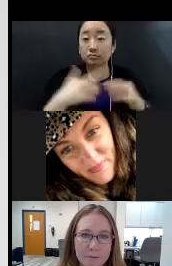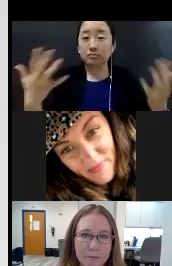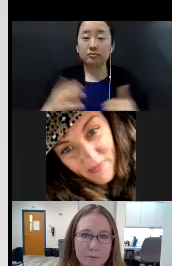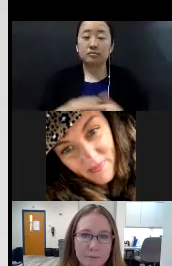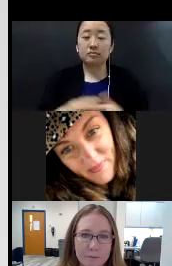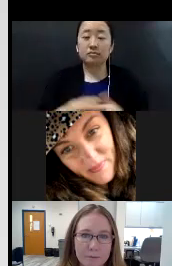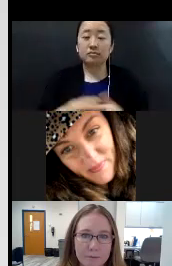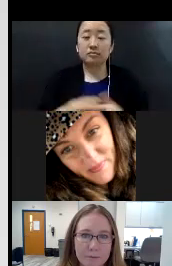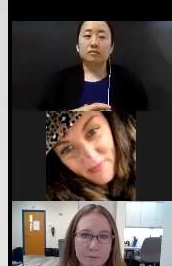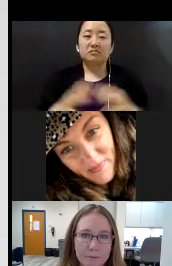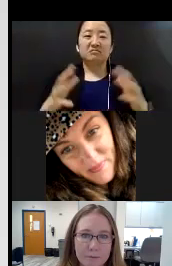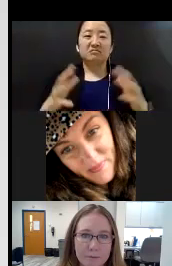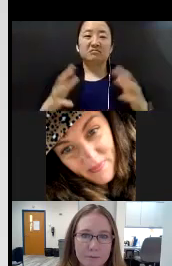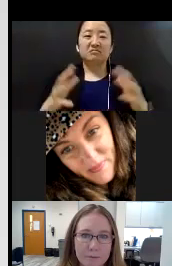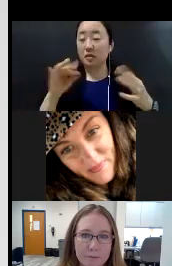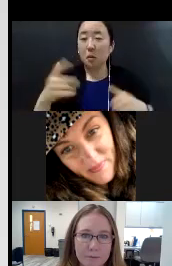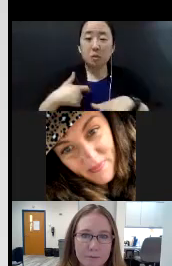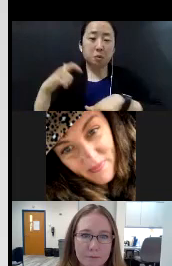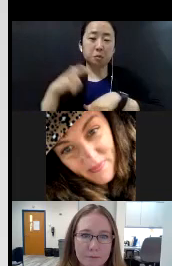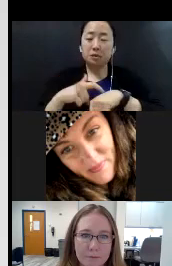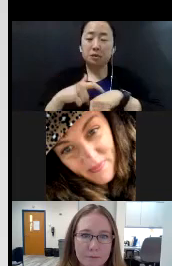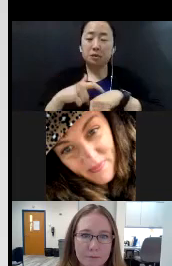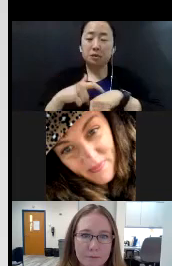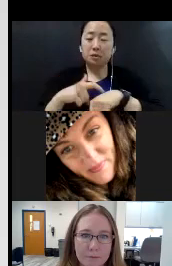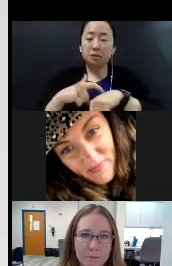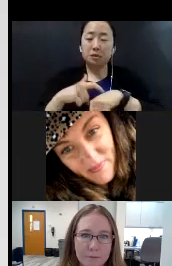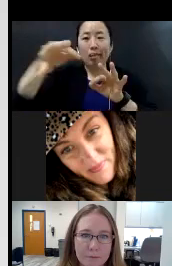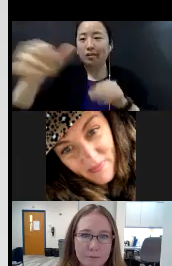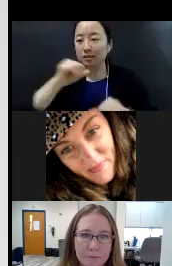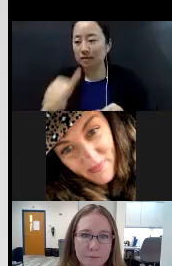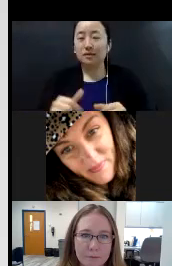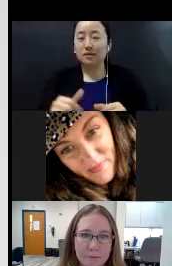WAS TIMELY, THAT IT WAS REALLY CONVENIENT FOR THEM